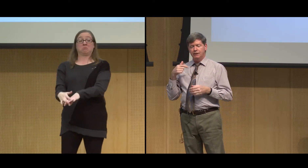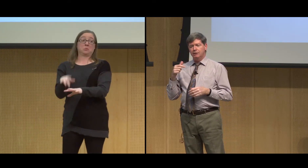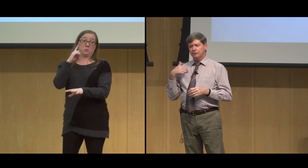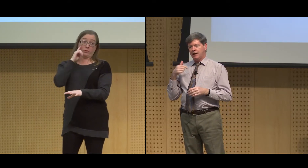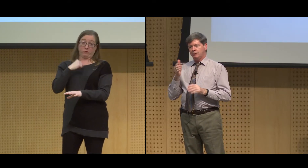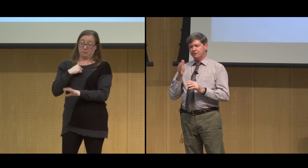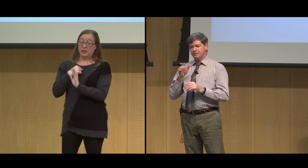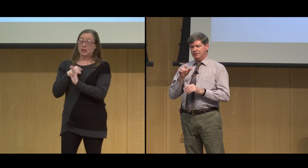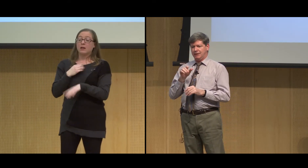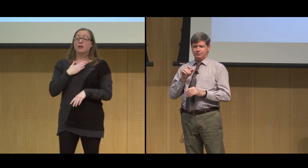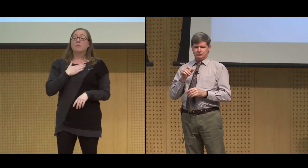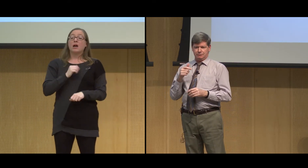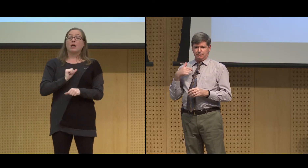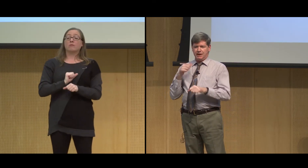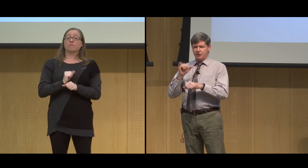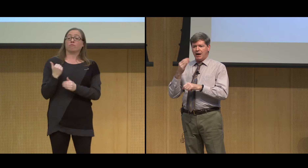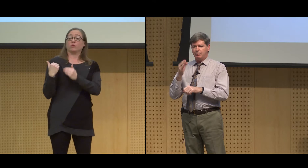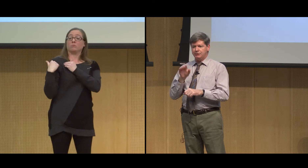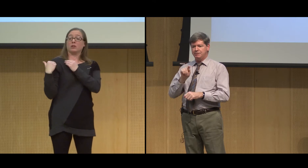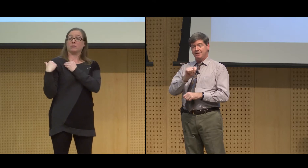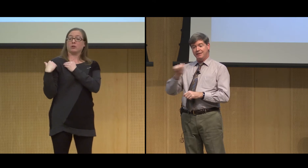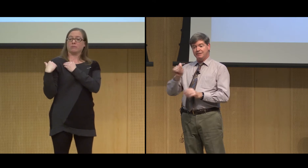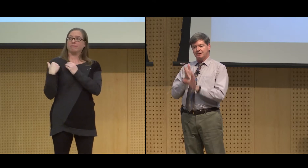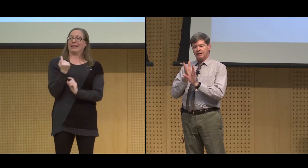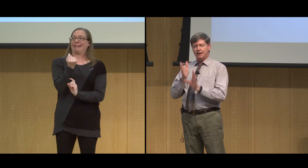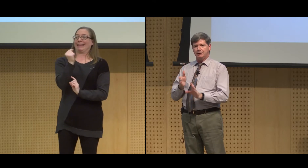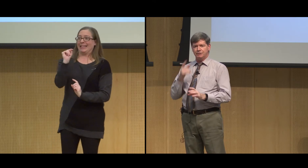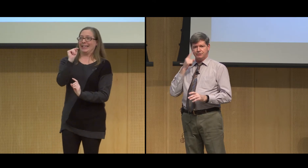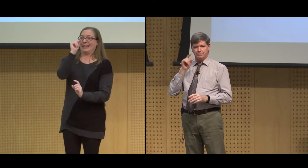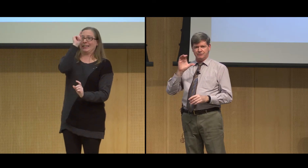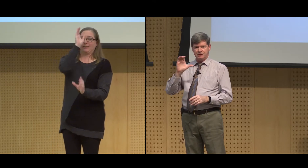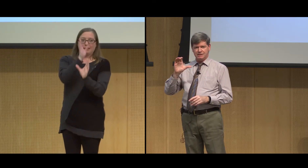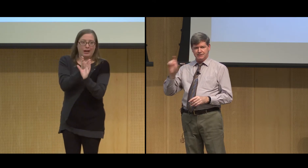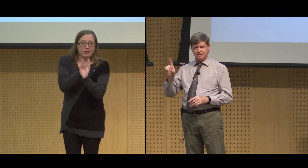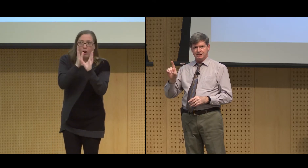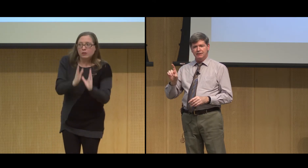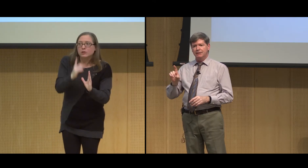So I was--I--my job was to be the psychologist for CCD.